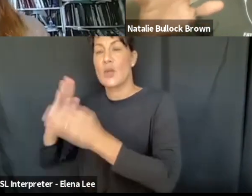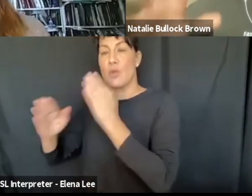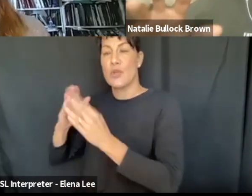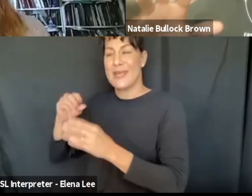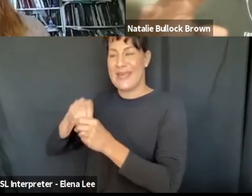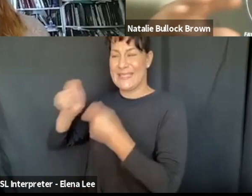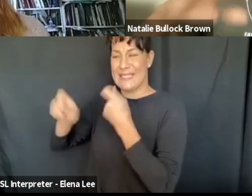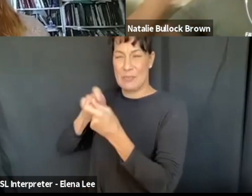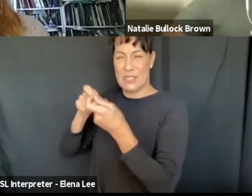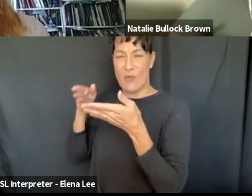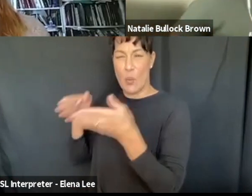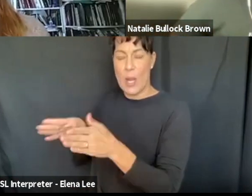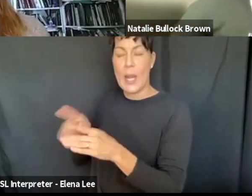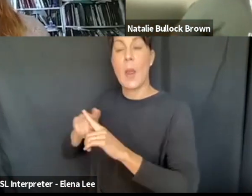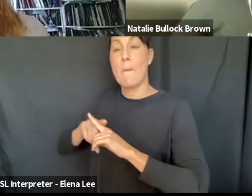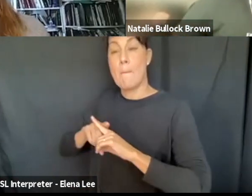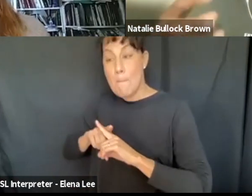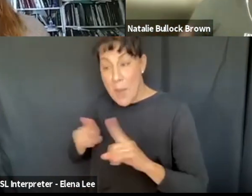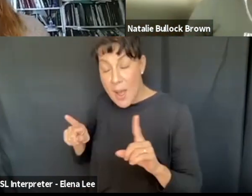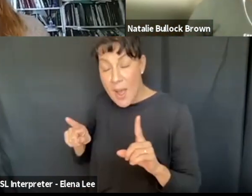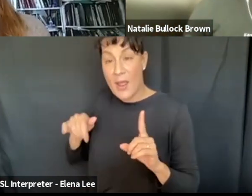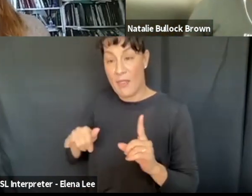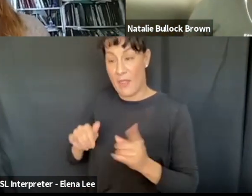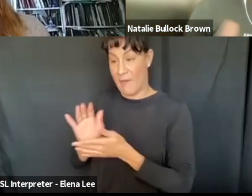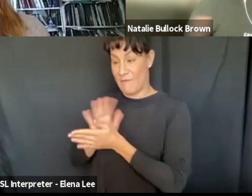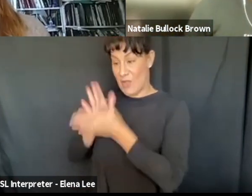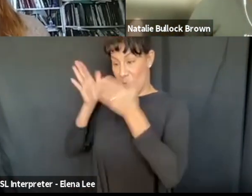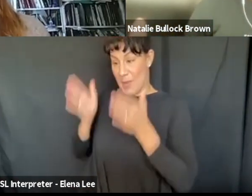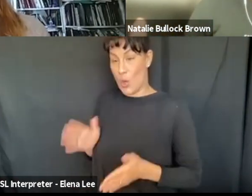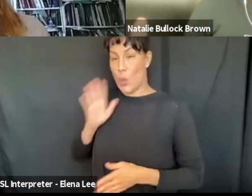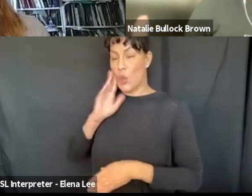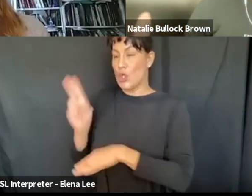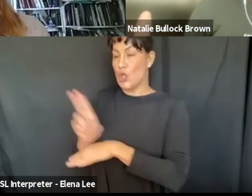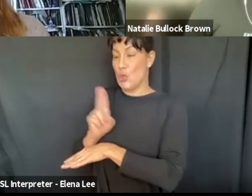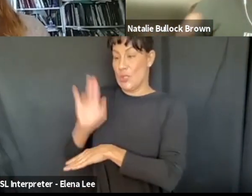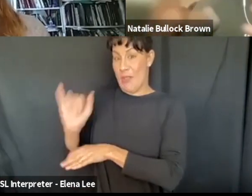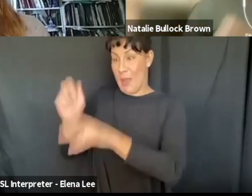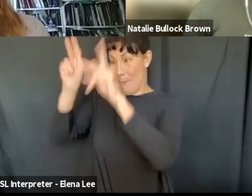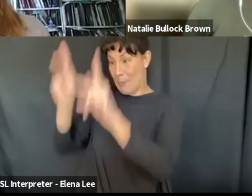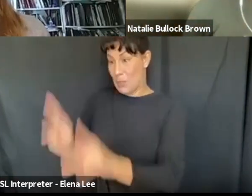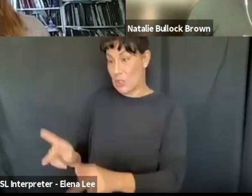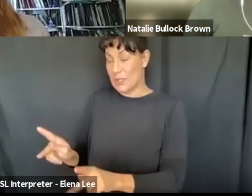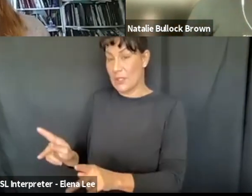But they use a participant or participants to tell that story,